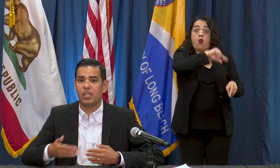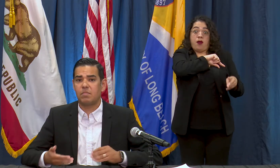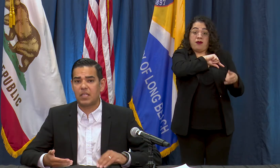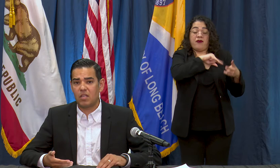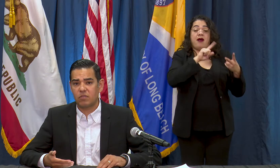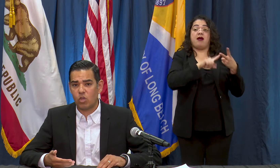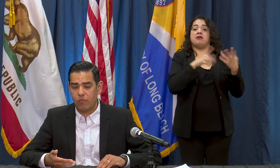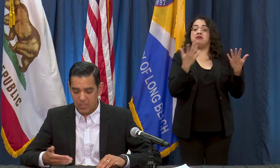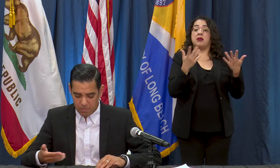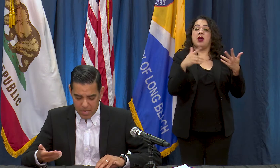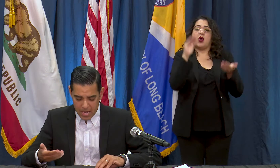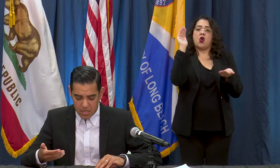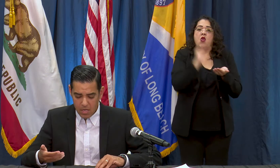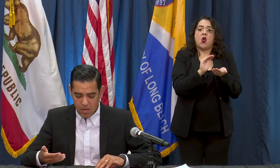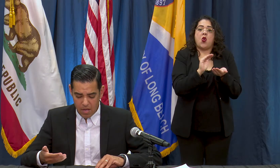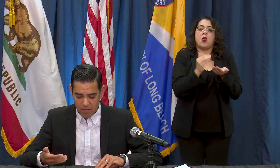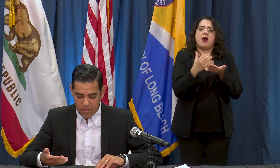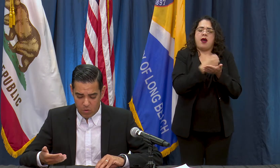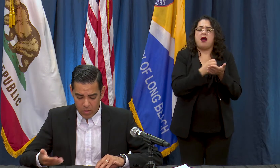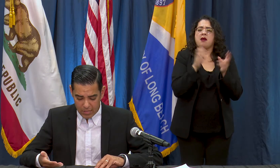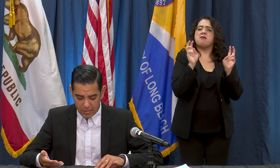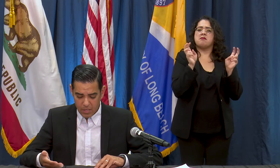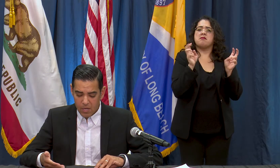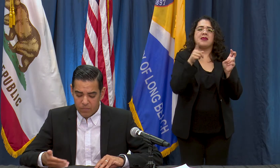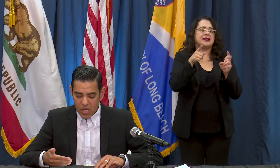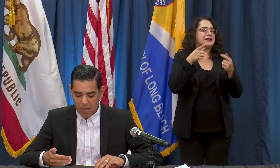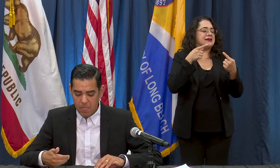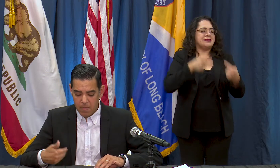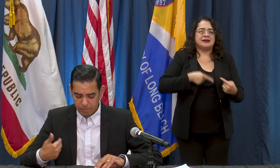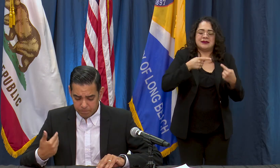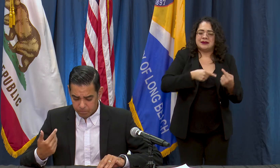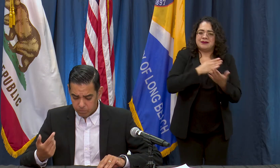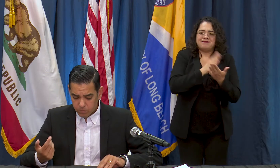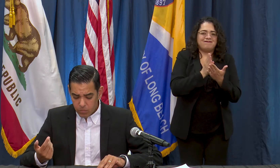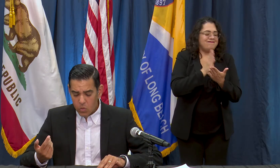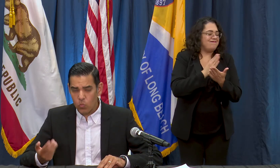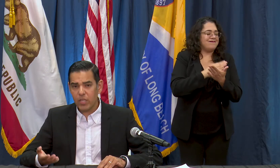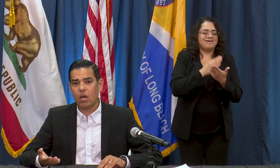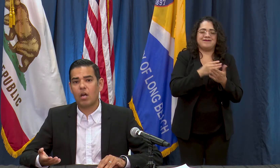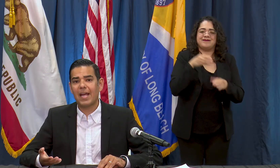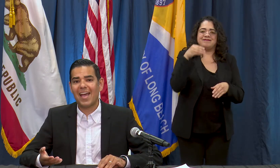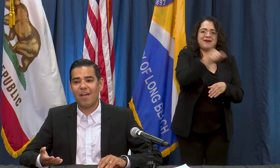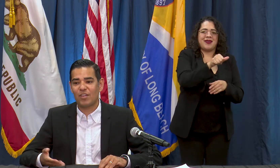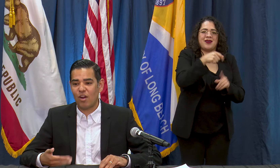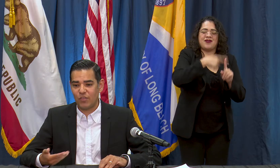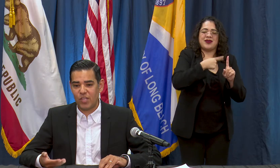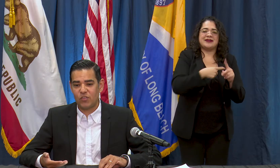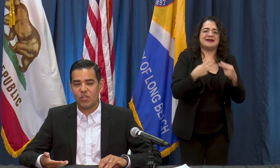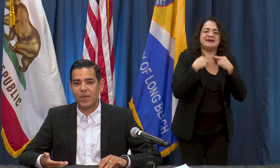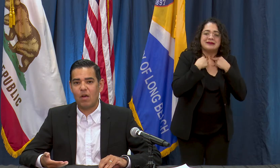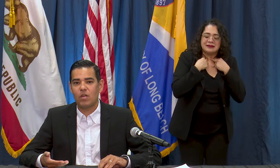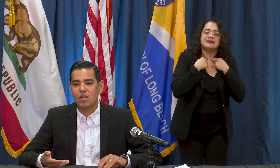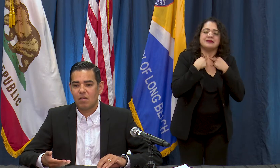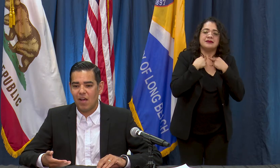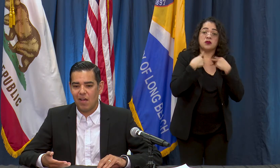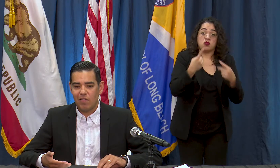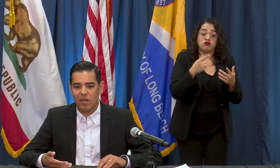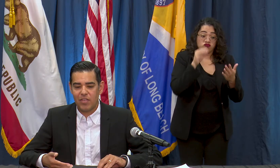because of COVID to pay their rent. We are having a conversation about the